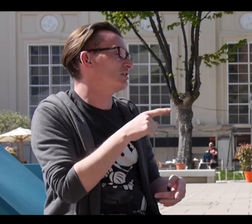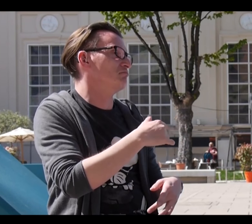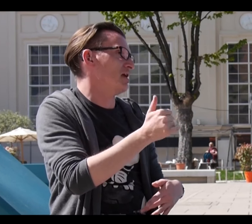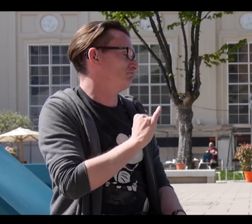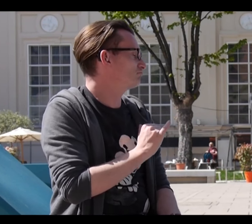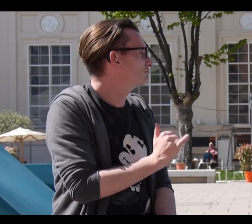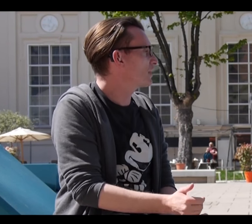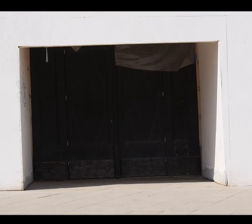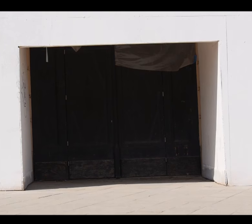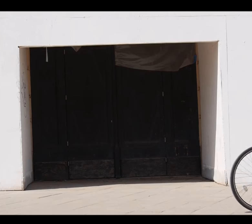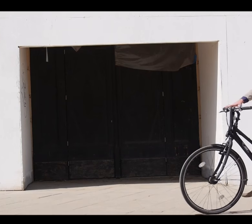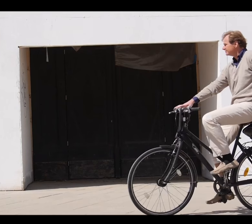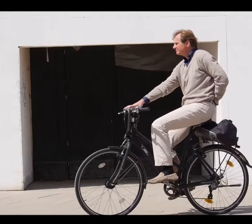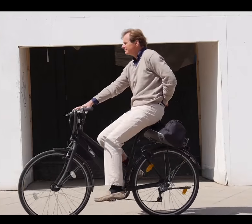and sure, their right.